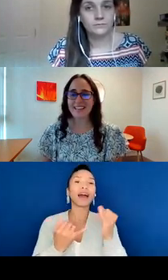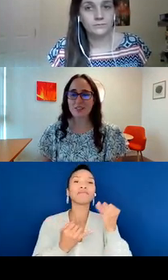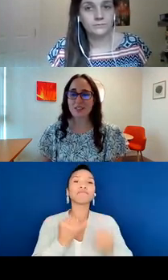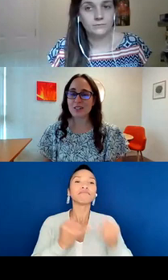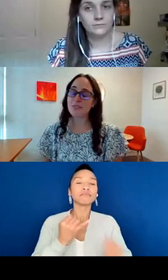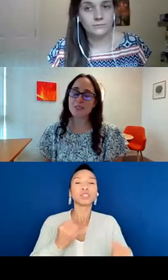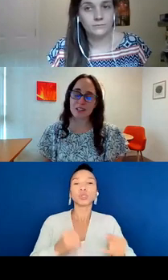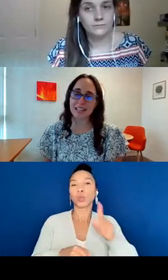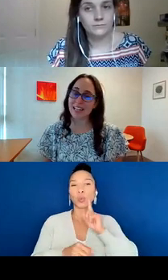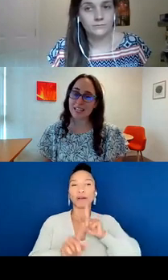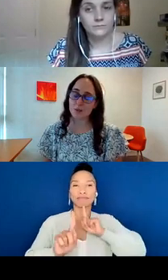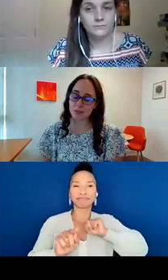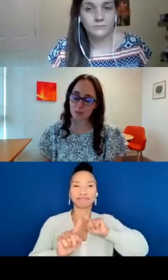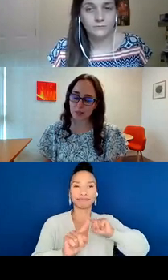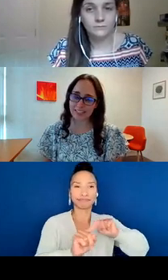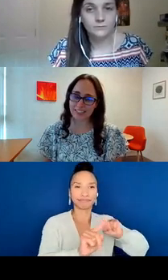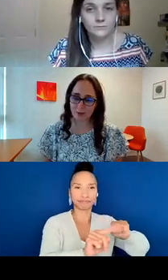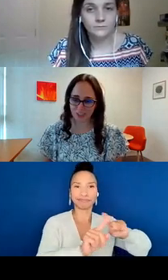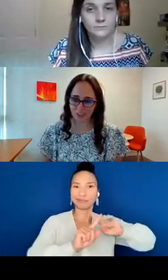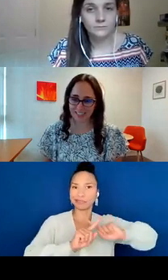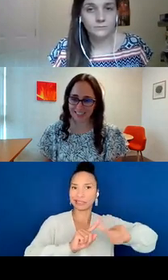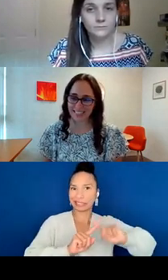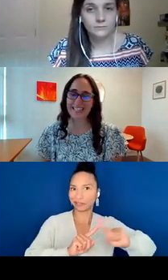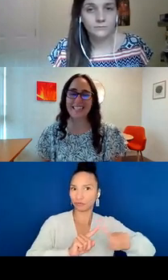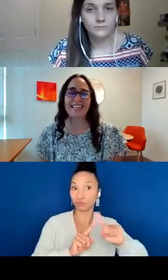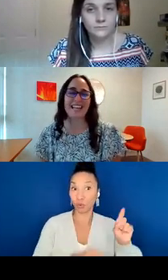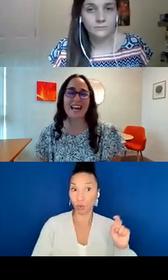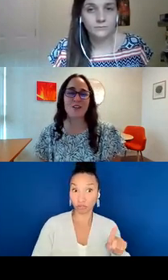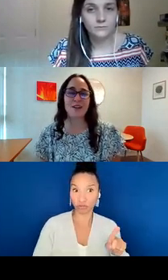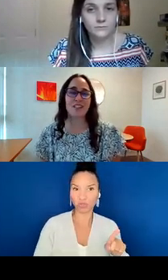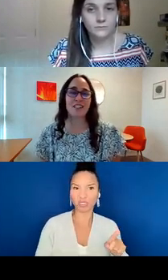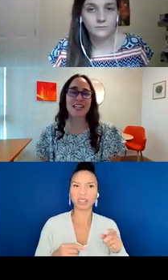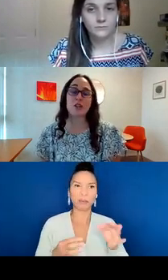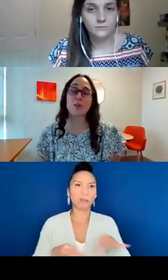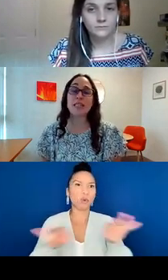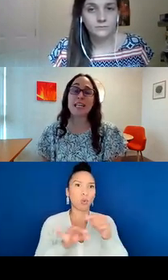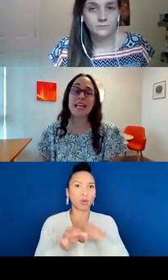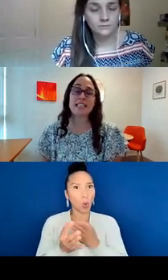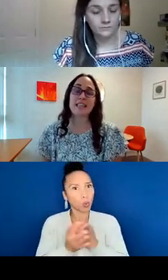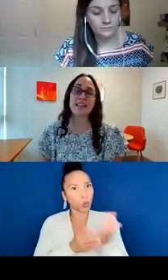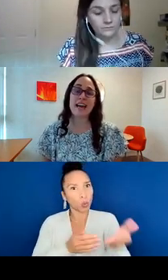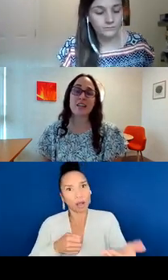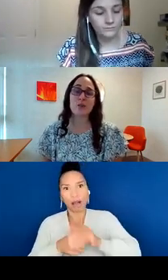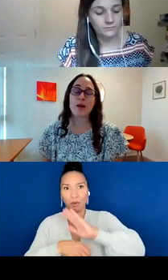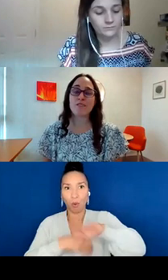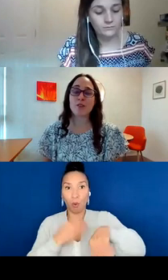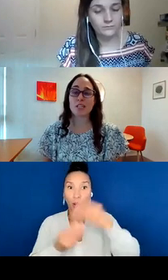and then answer your very equally important questions. However, it could be the case that you